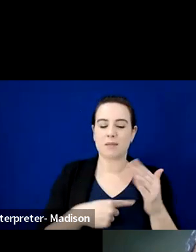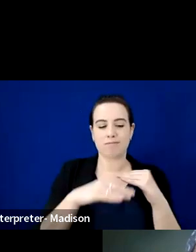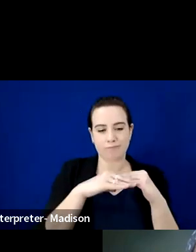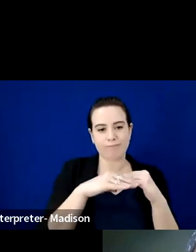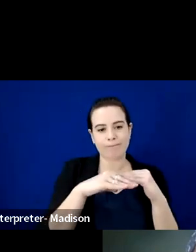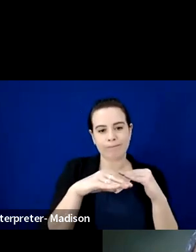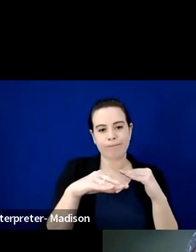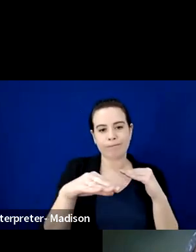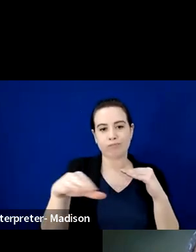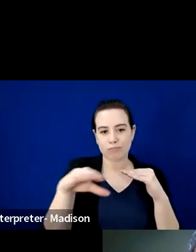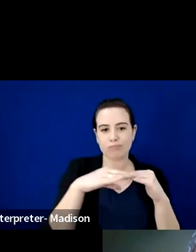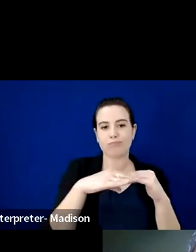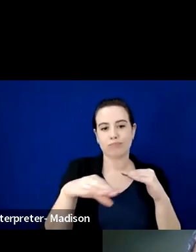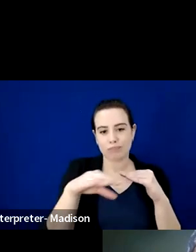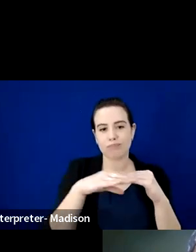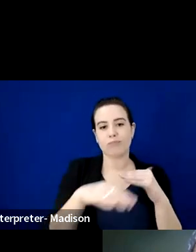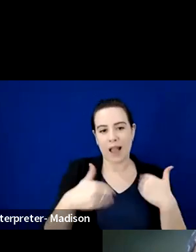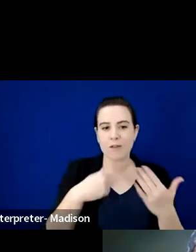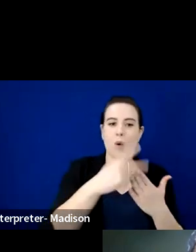But it's -- because it's something different, it's a learning process.